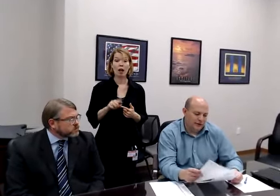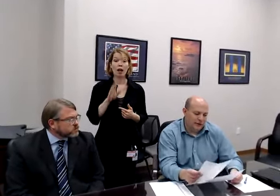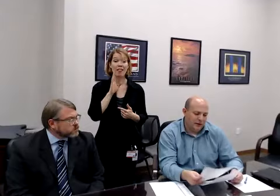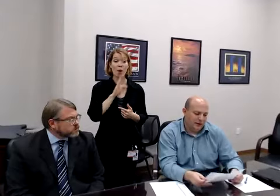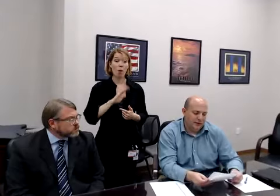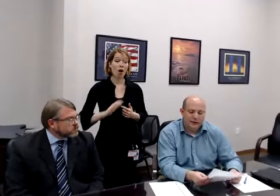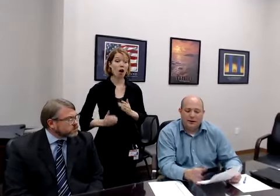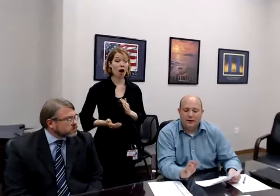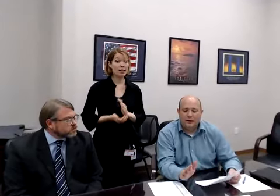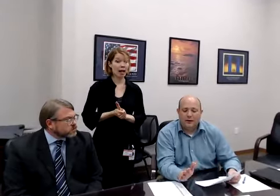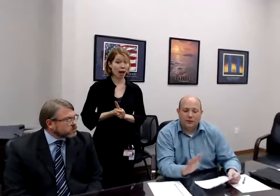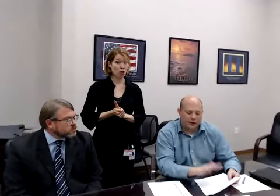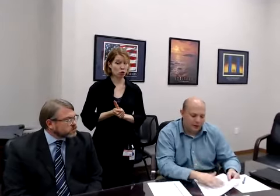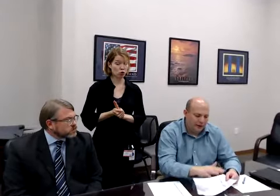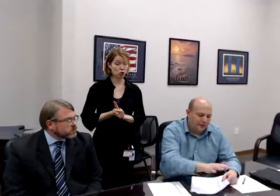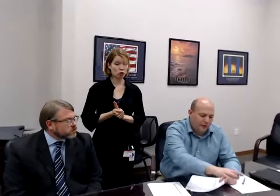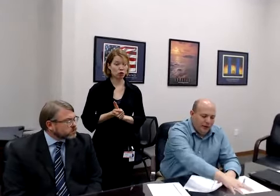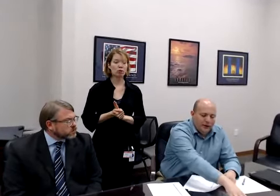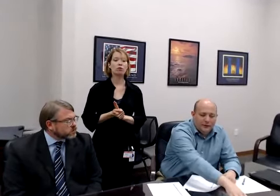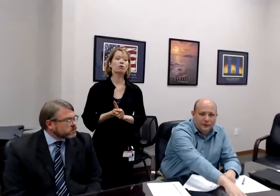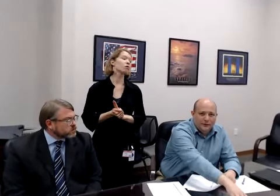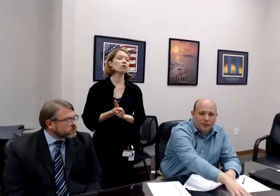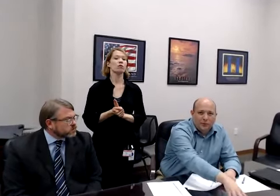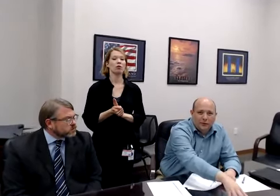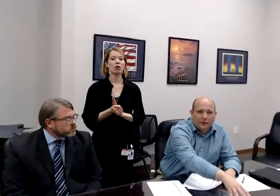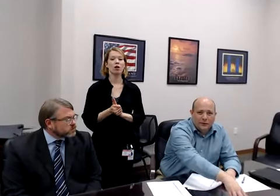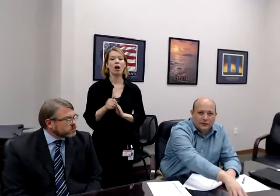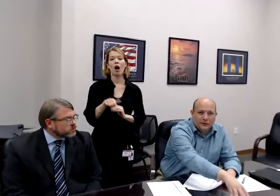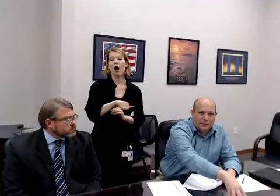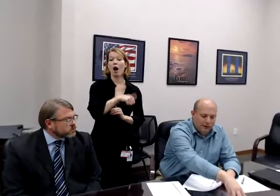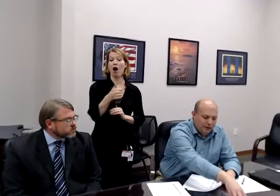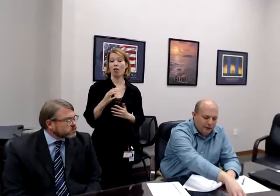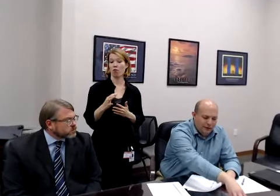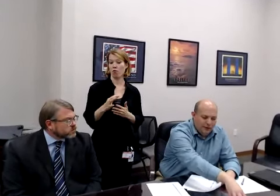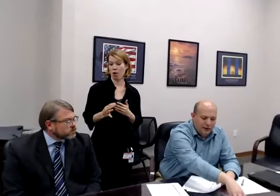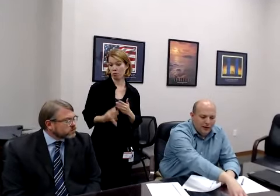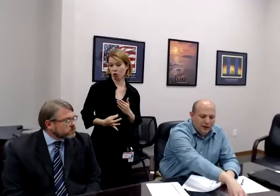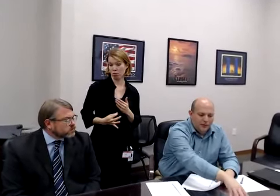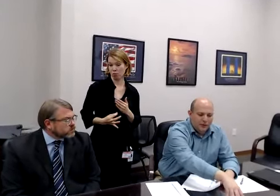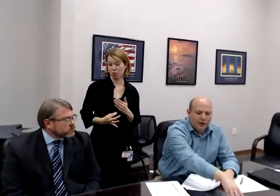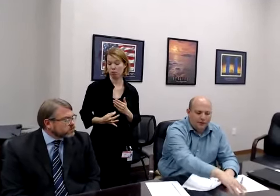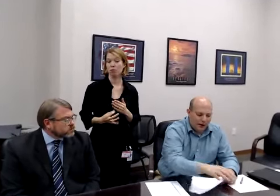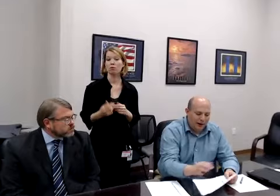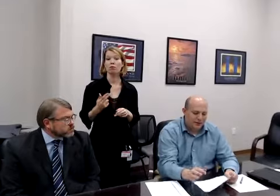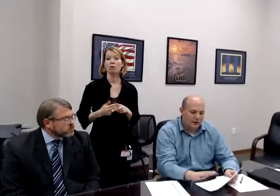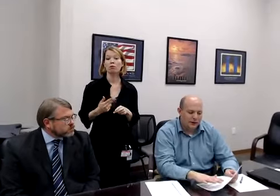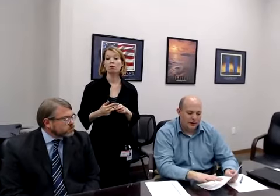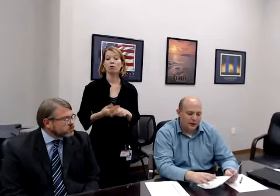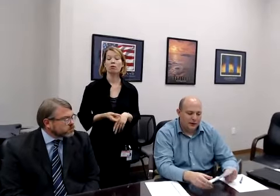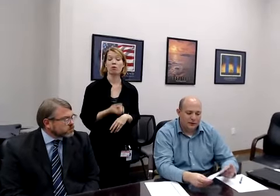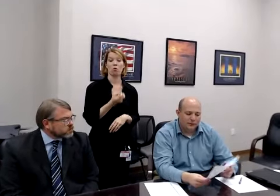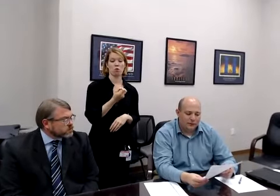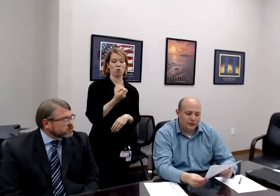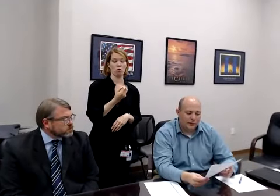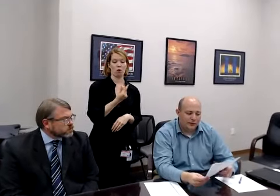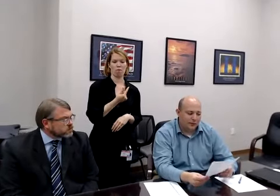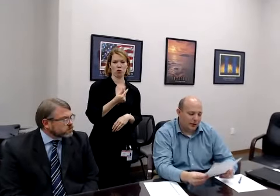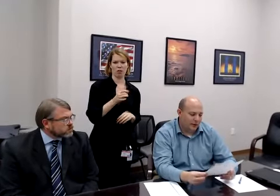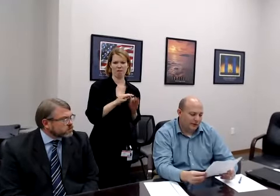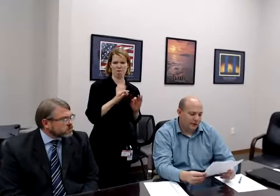this is a alternative to waiting for the Board of Elections to mail this. You have to option of either printing off